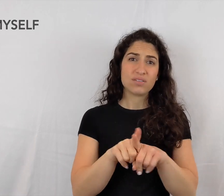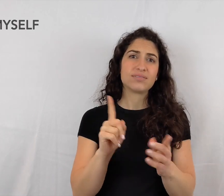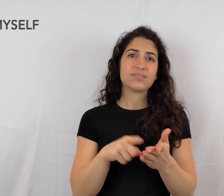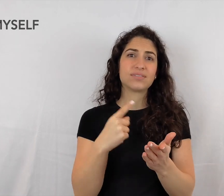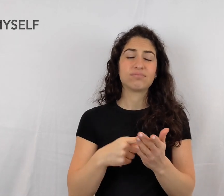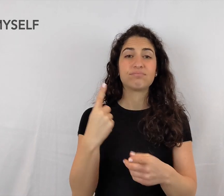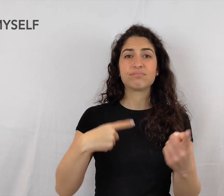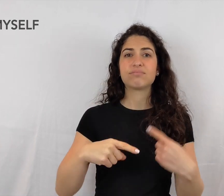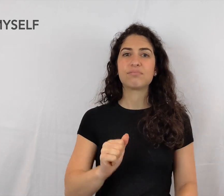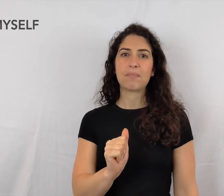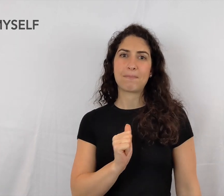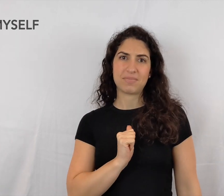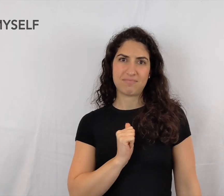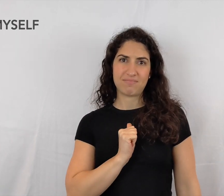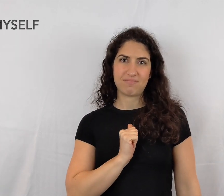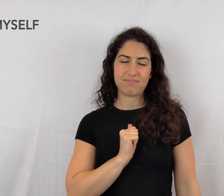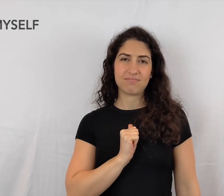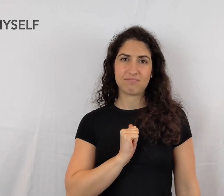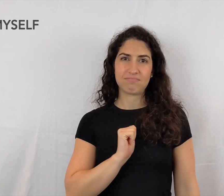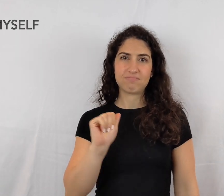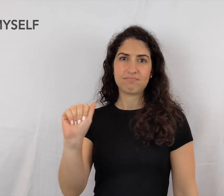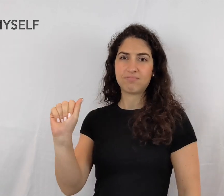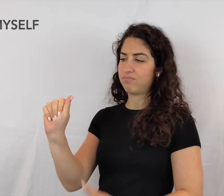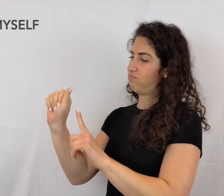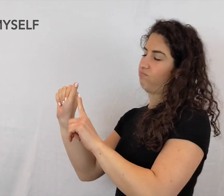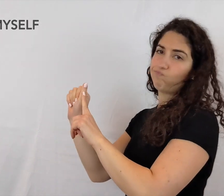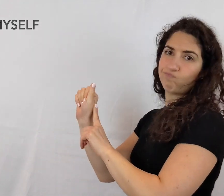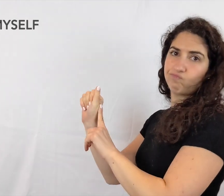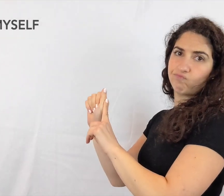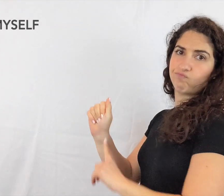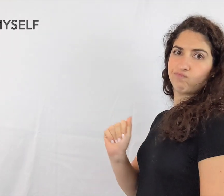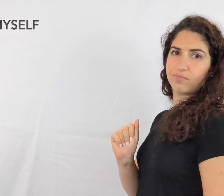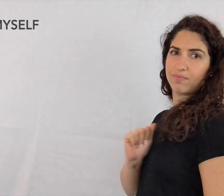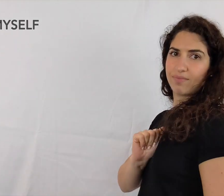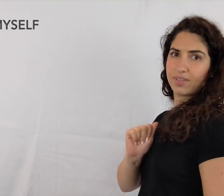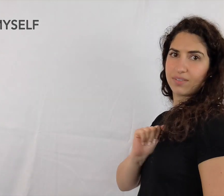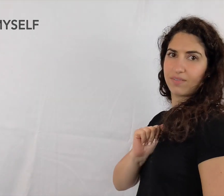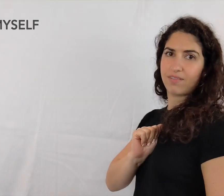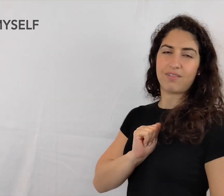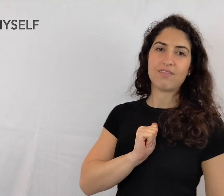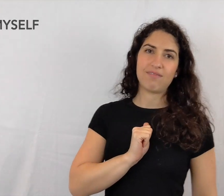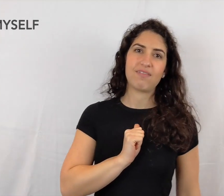You may also see it like this. Now, the back of the thumb touches. MYSELF.